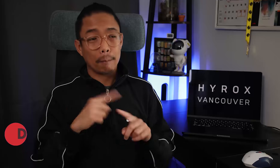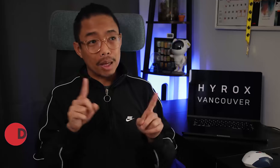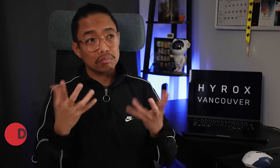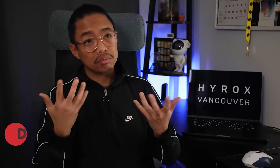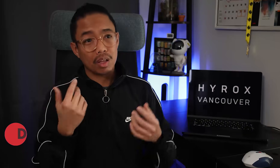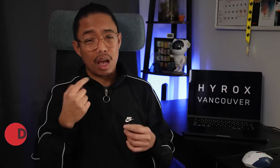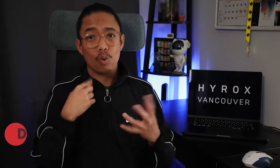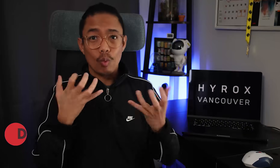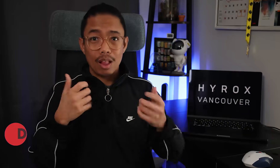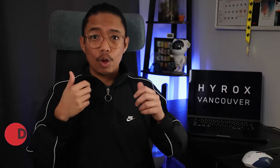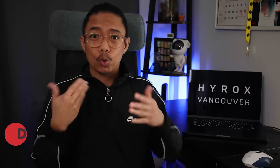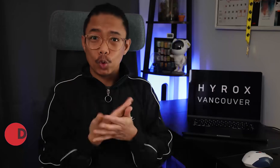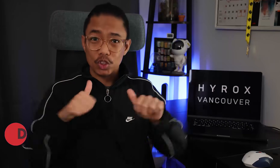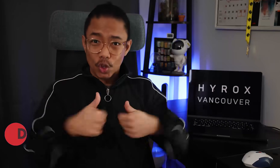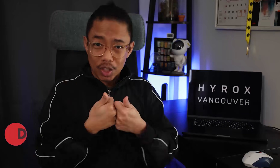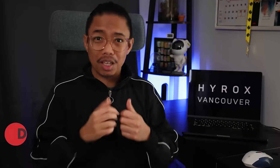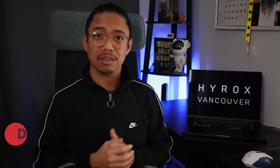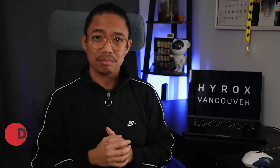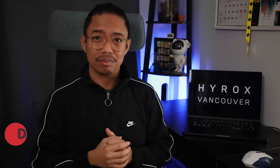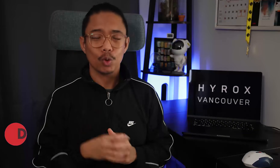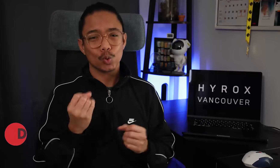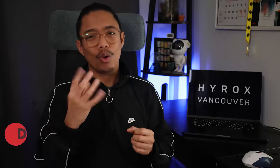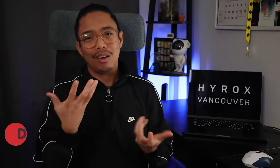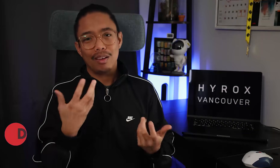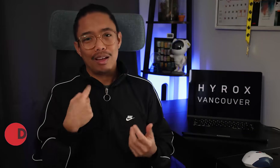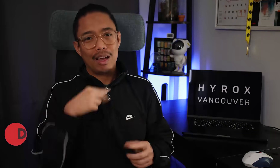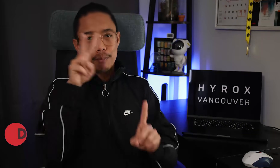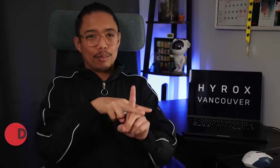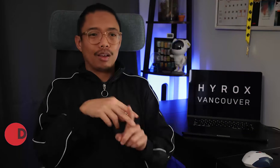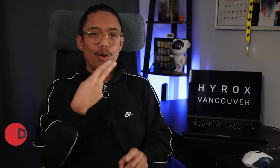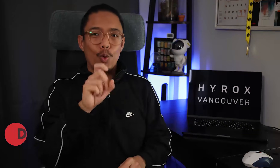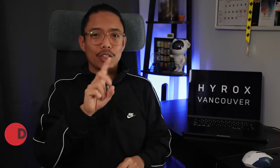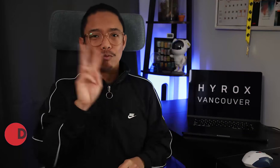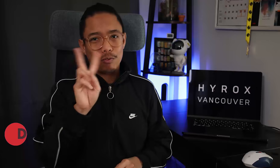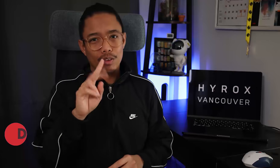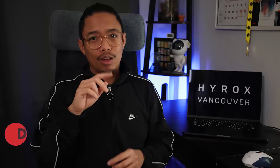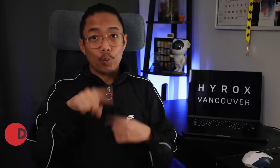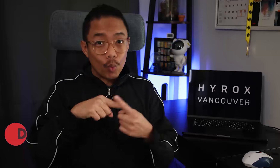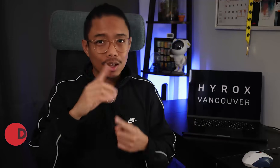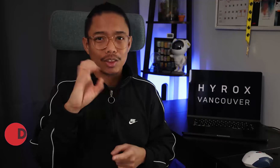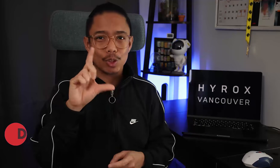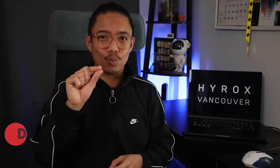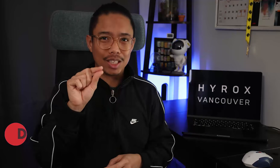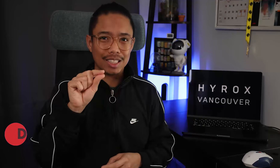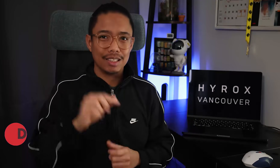but I wanted a new challenge - so I signed up for HYROX Vancouver on December 20.